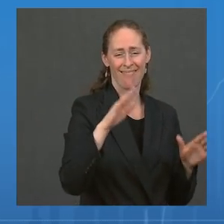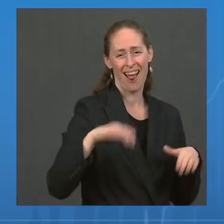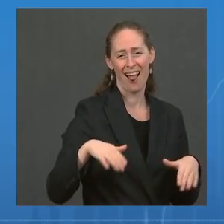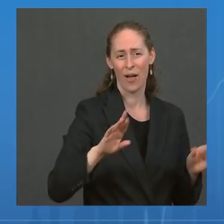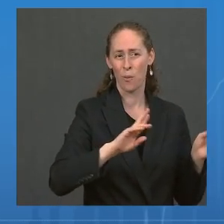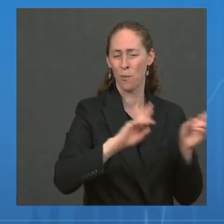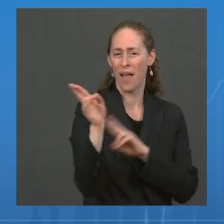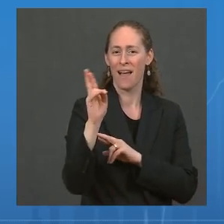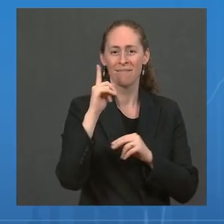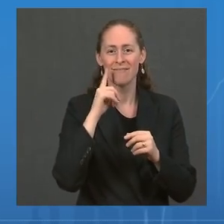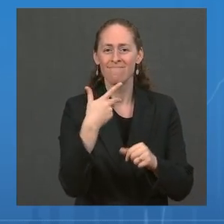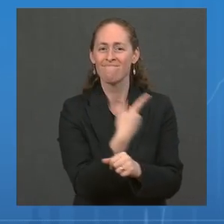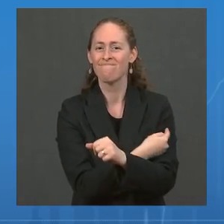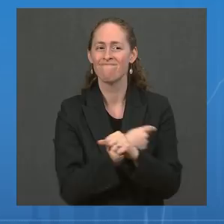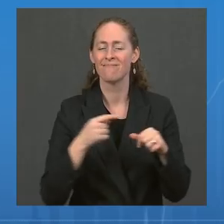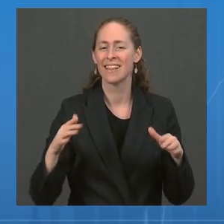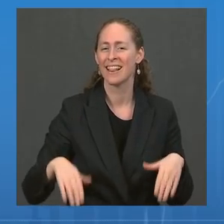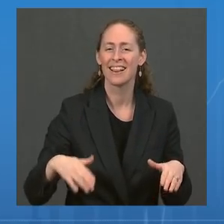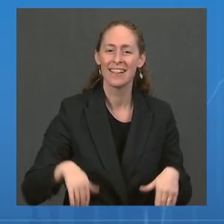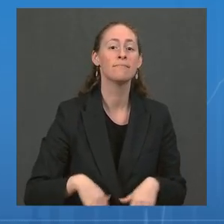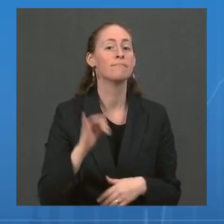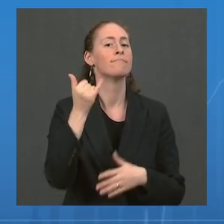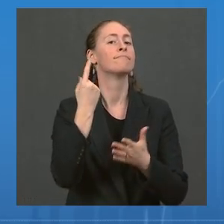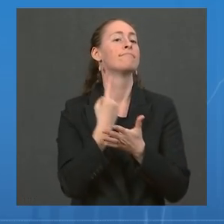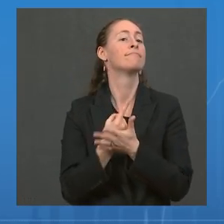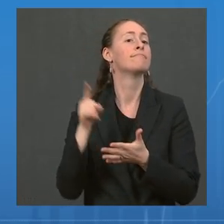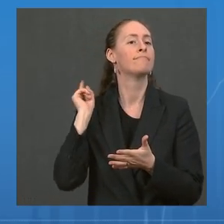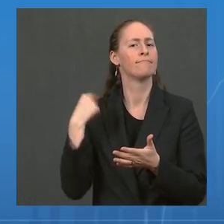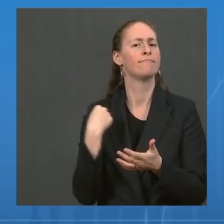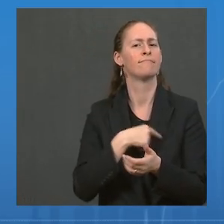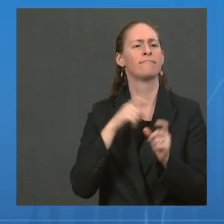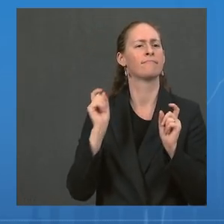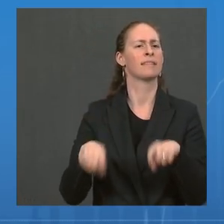As I said last week, this action is an initial step related to booster shots.